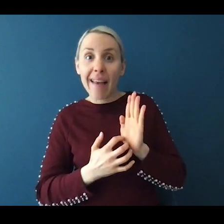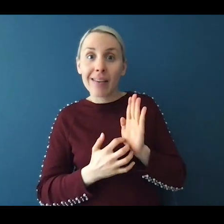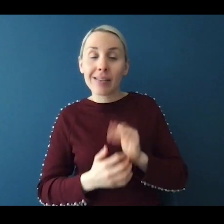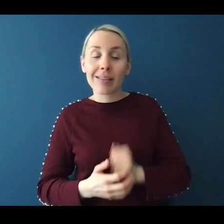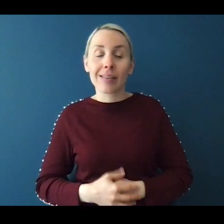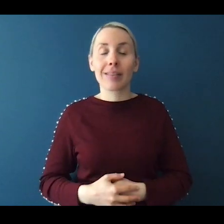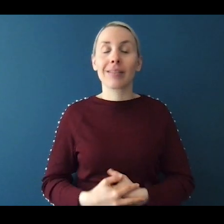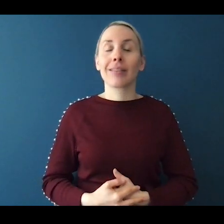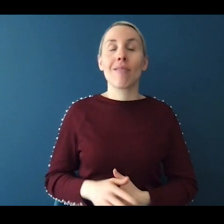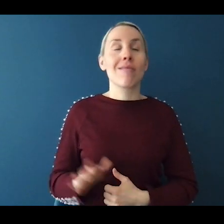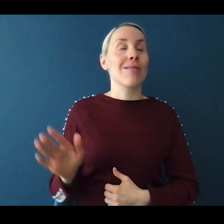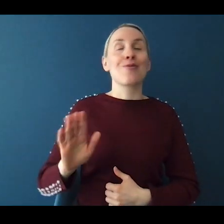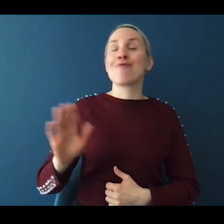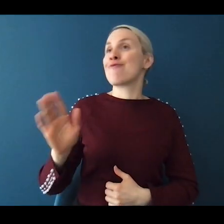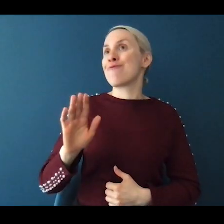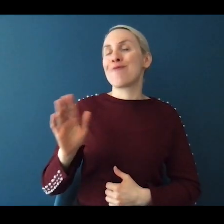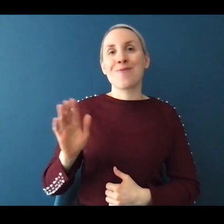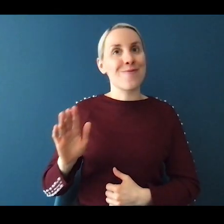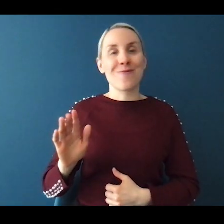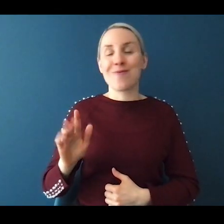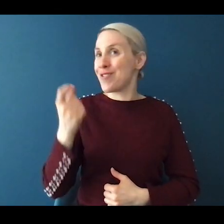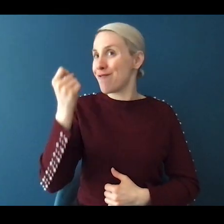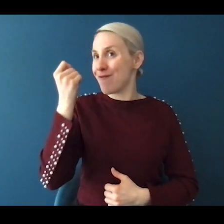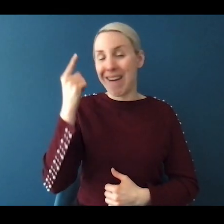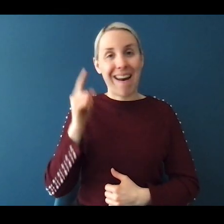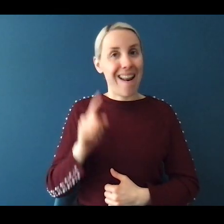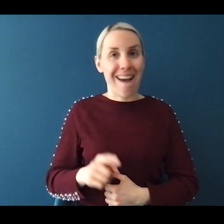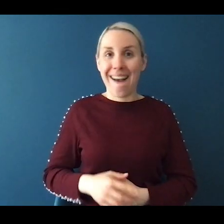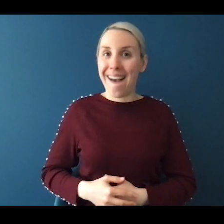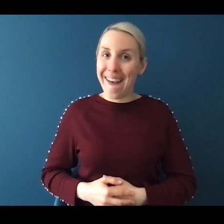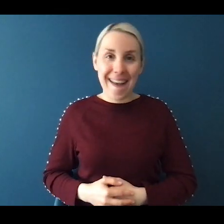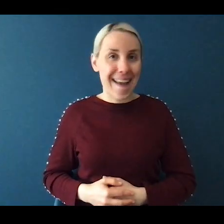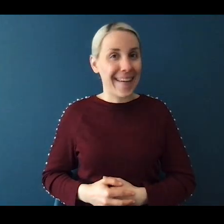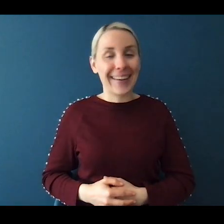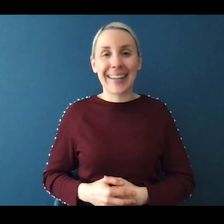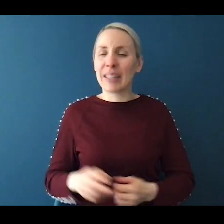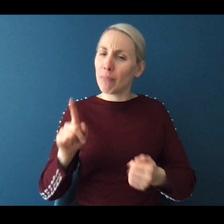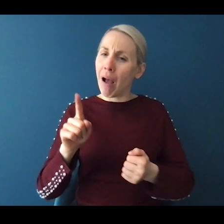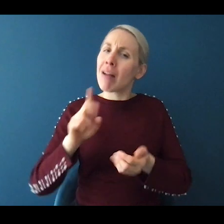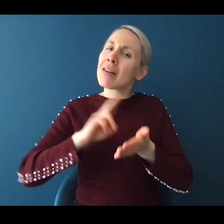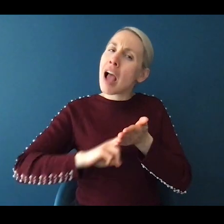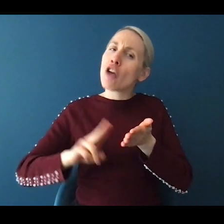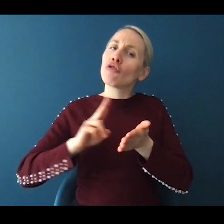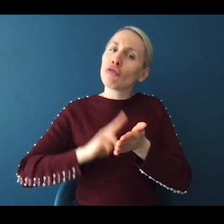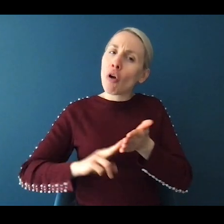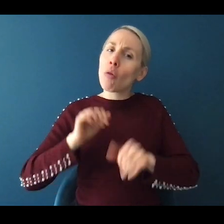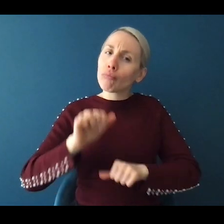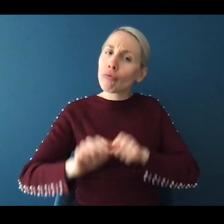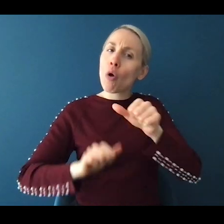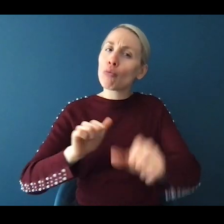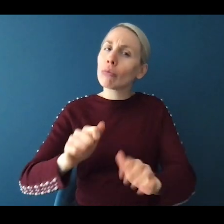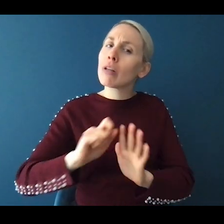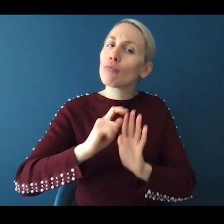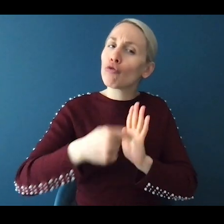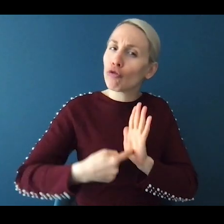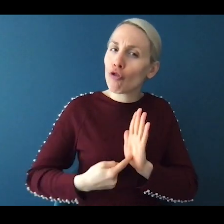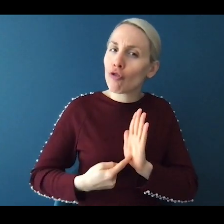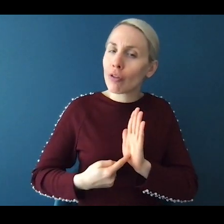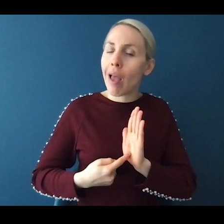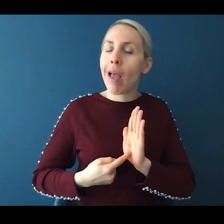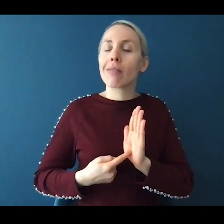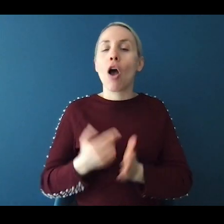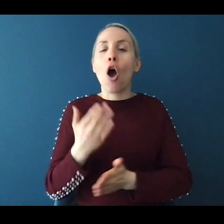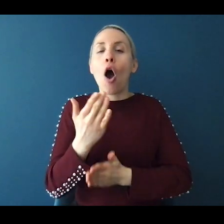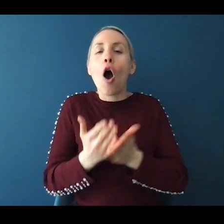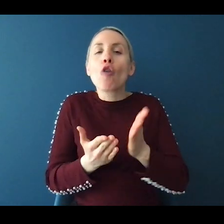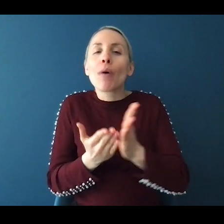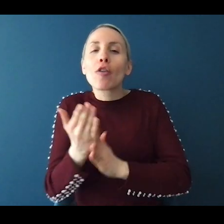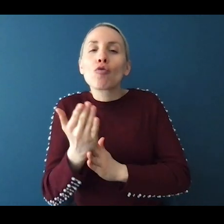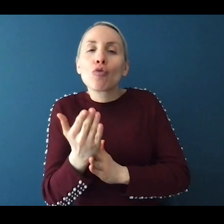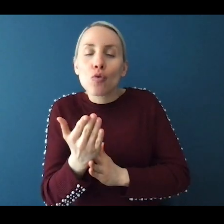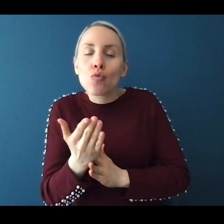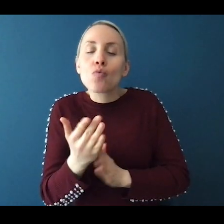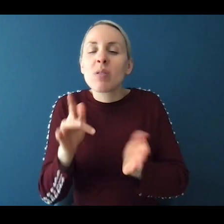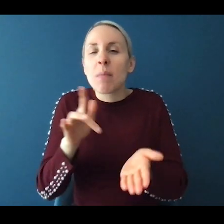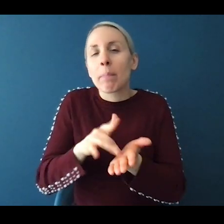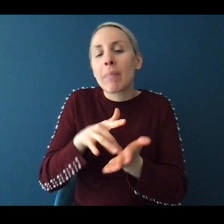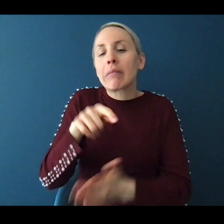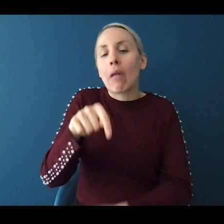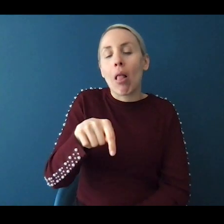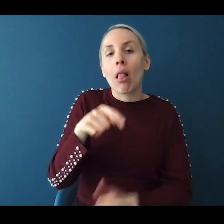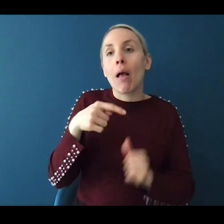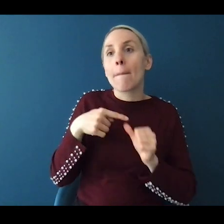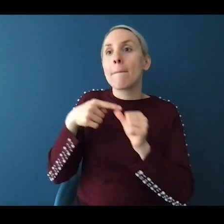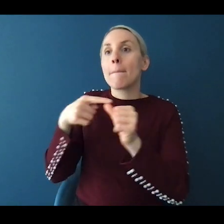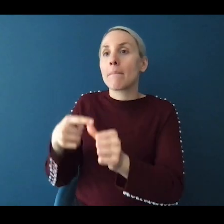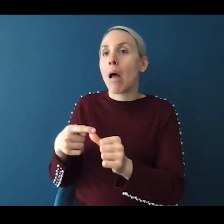happened as a very natural project so in the middle of the commission I applied for a residency